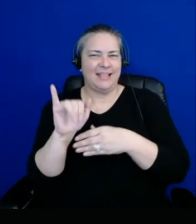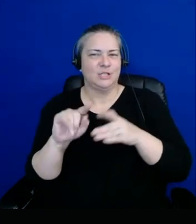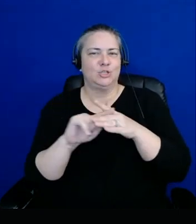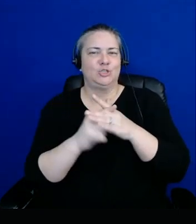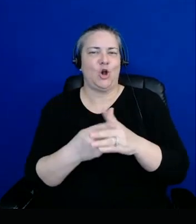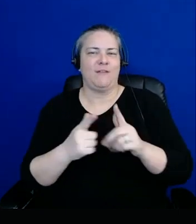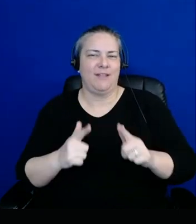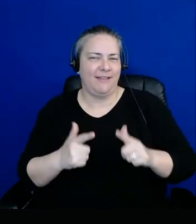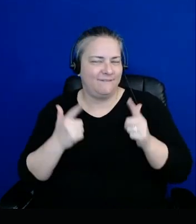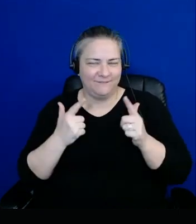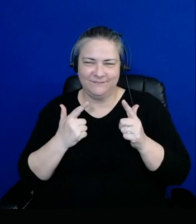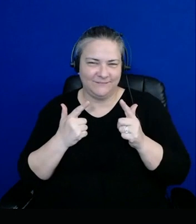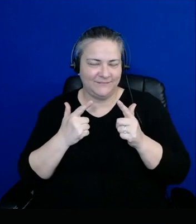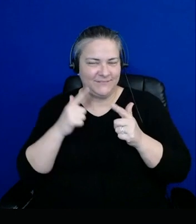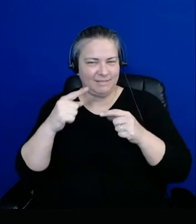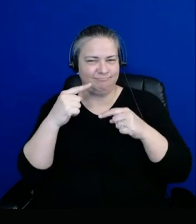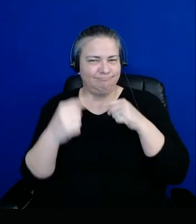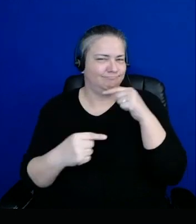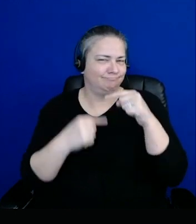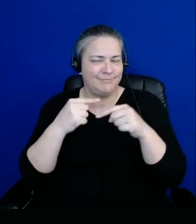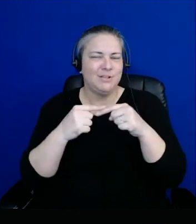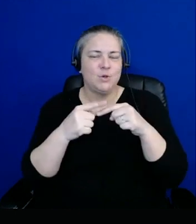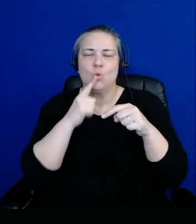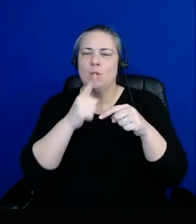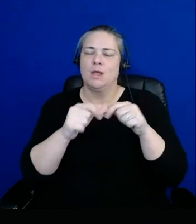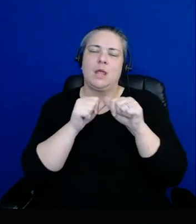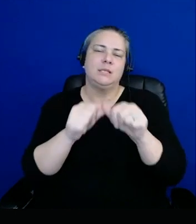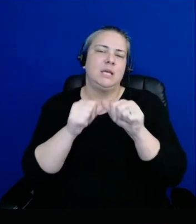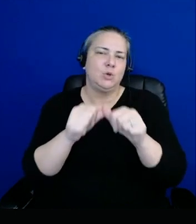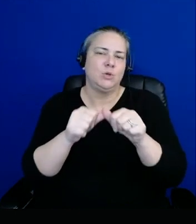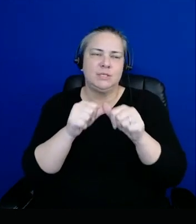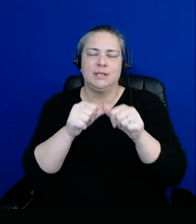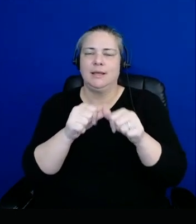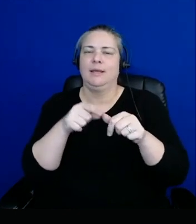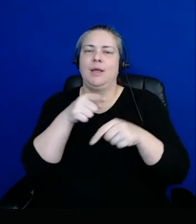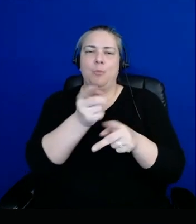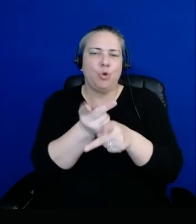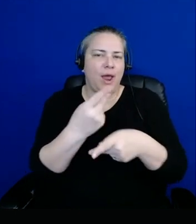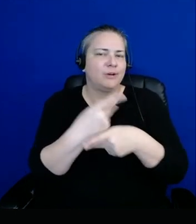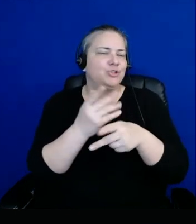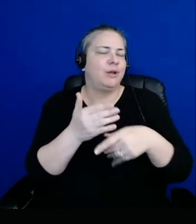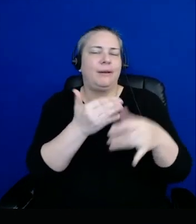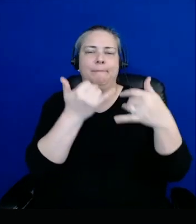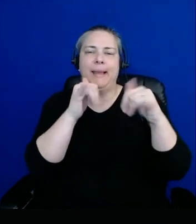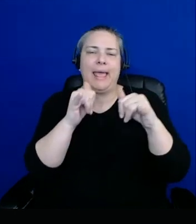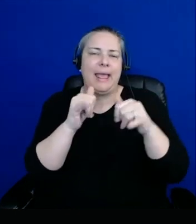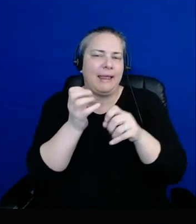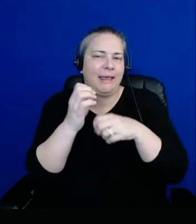So being able to continuously deploy into play test environments, or even into production environments, and monitor your game running